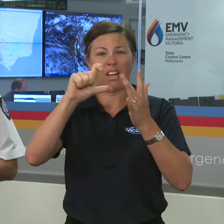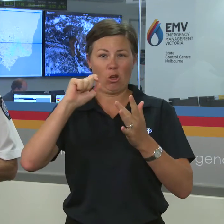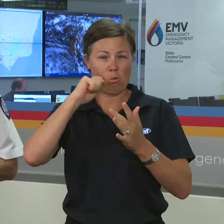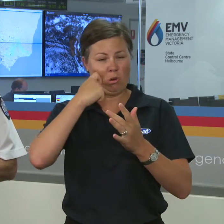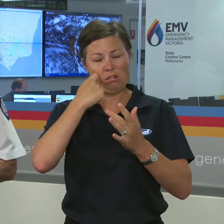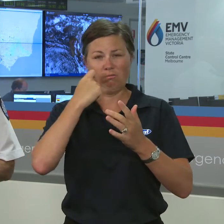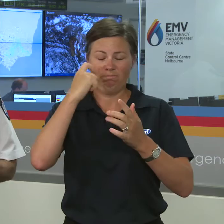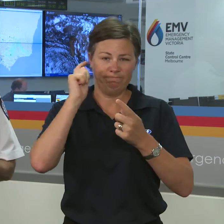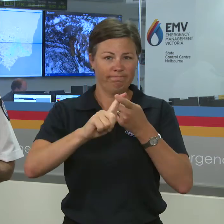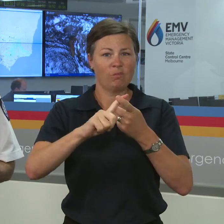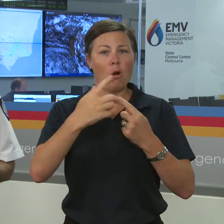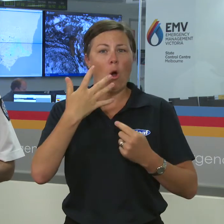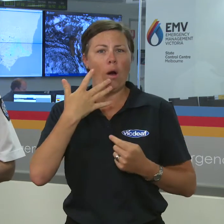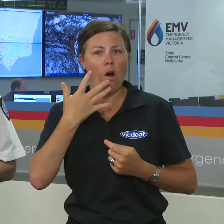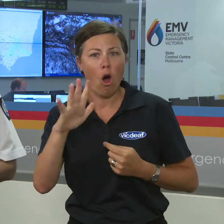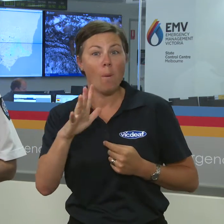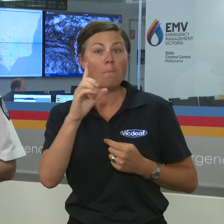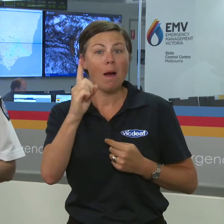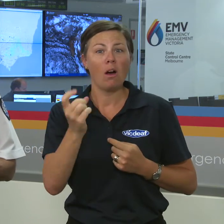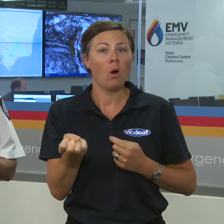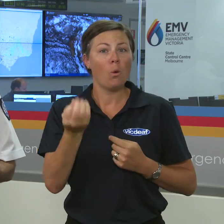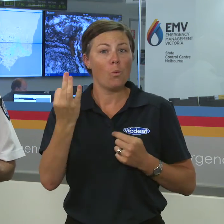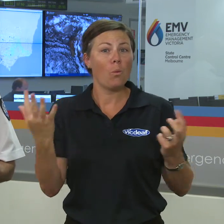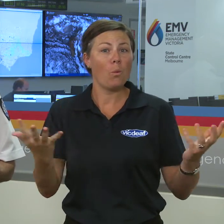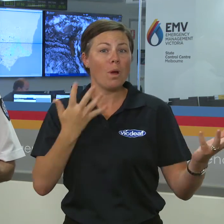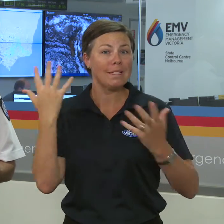But it hasn’t got strong winds. It hasn’t got dry,